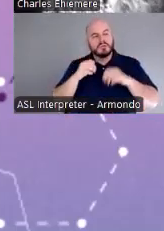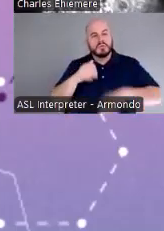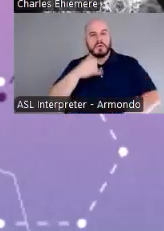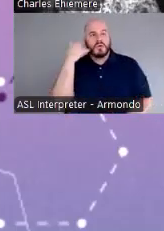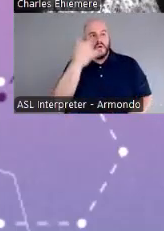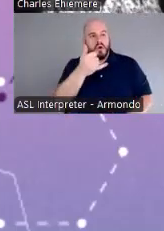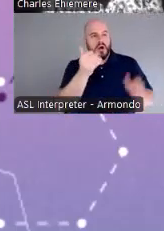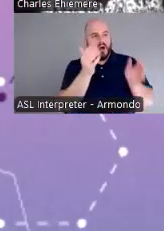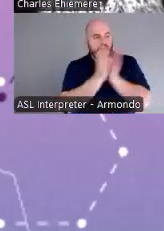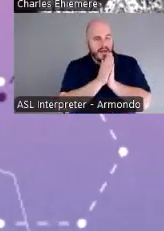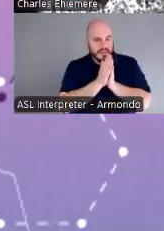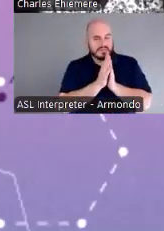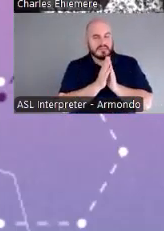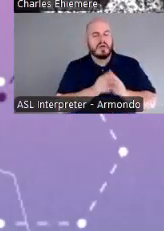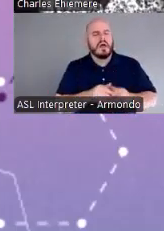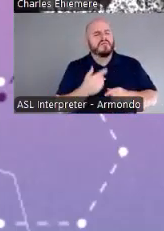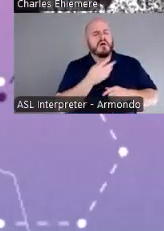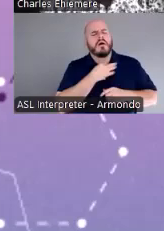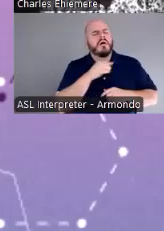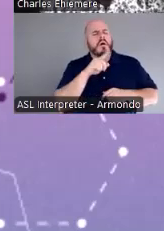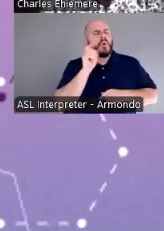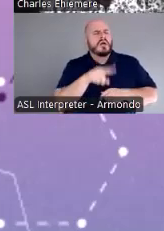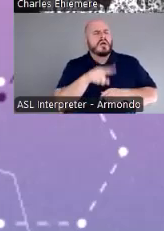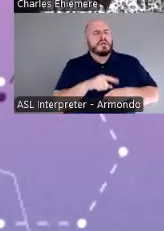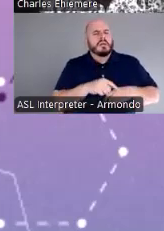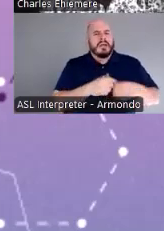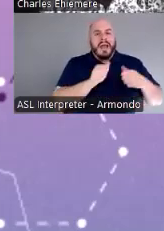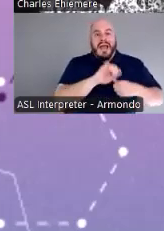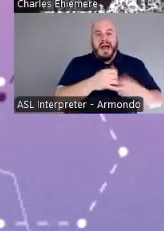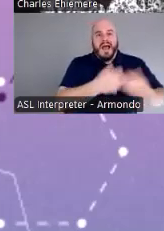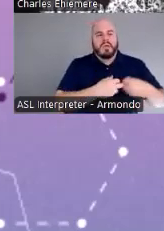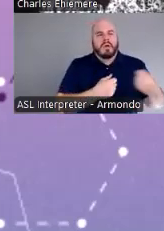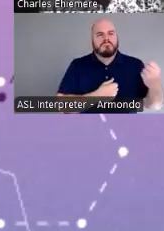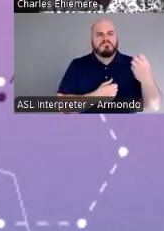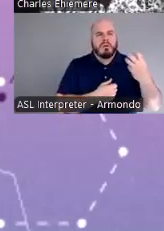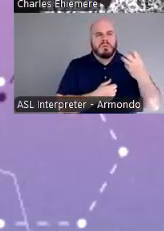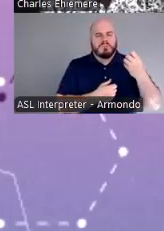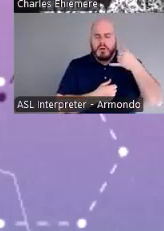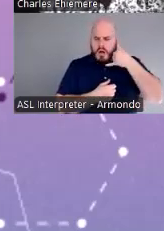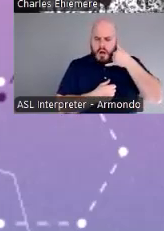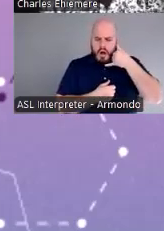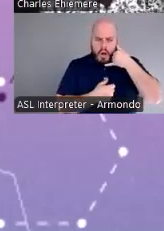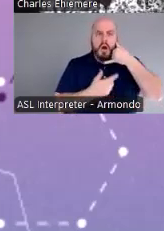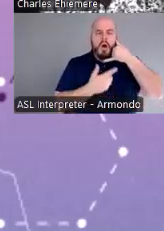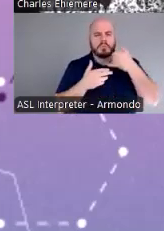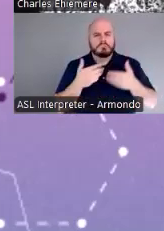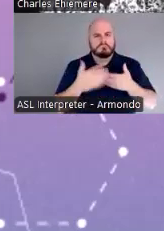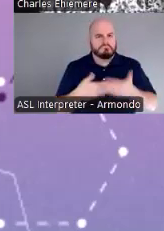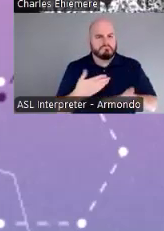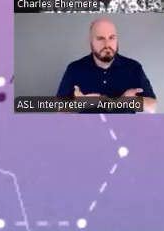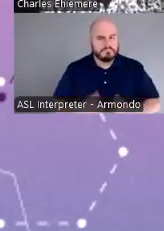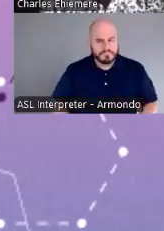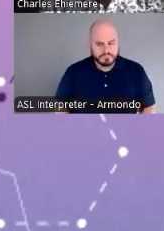The AI will give you-- provided those issues are not complicated issues, you will get some insight on what to do.